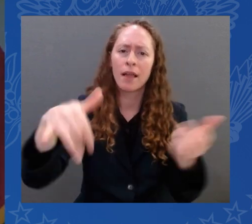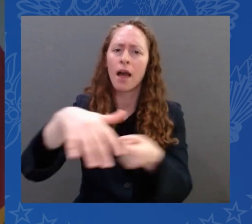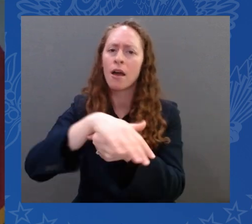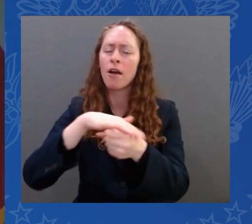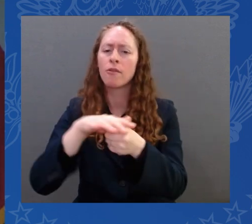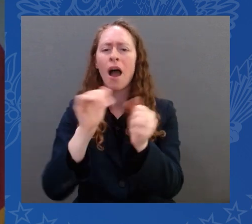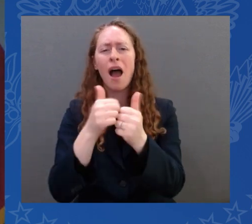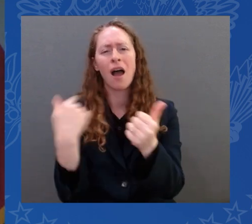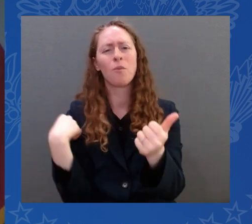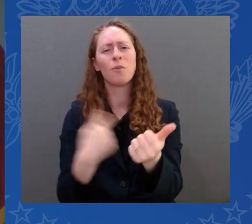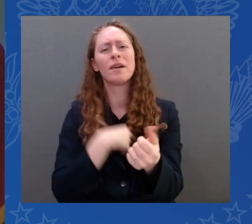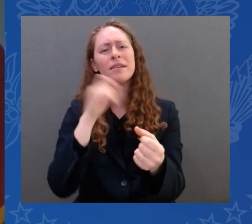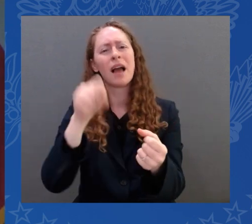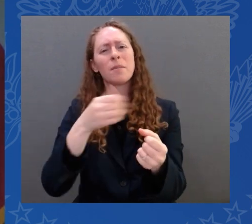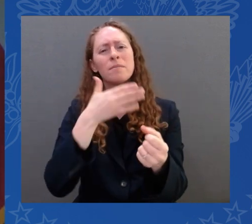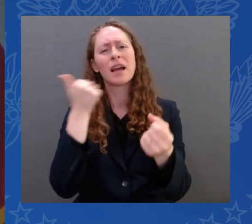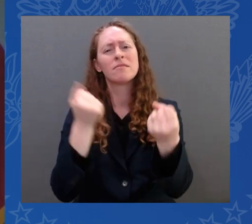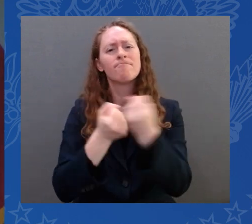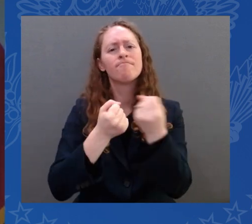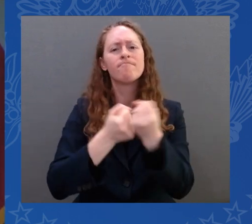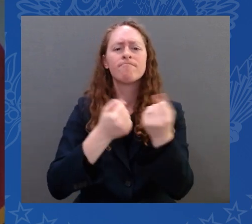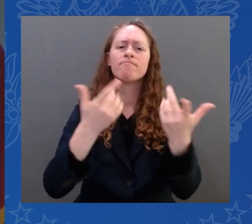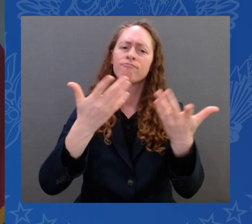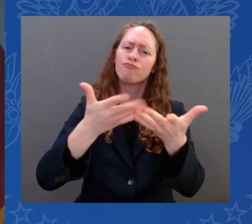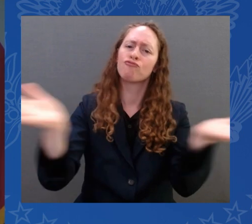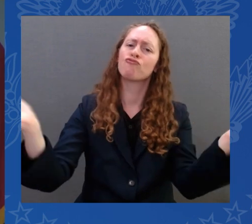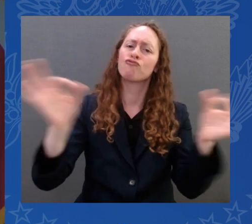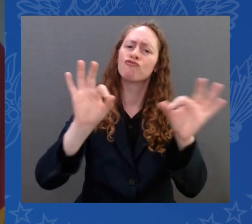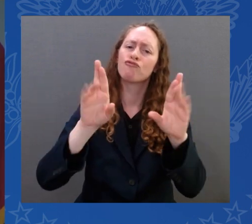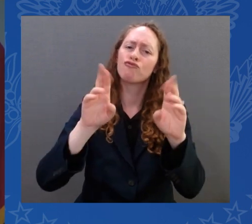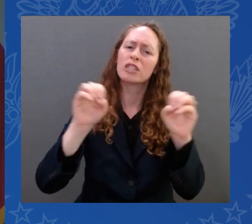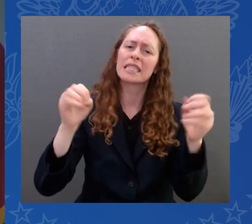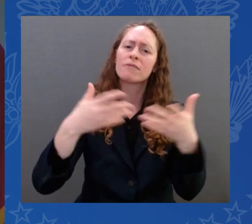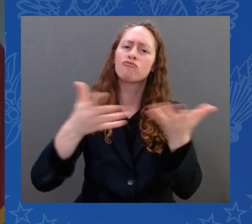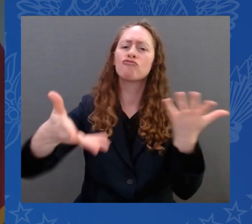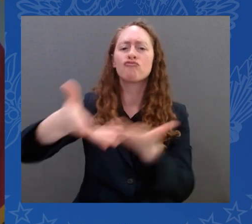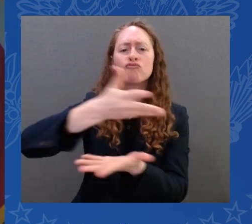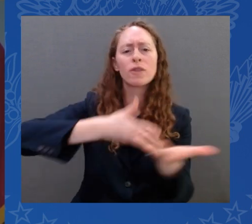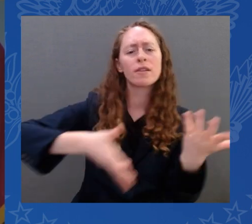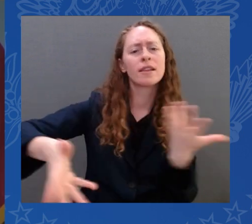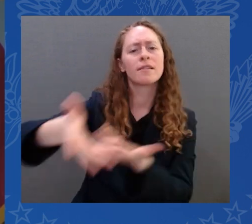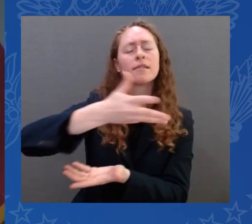ensure freedom of navigation of the South China Sea and beyond, and make sure the sea lanes remain open and secure.